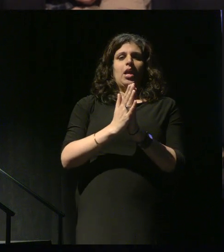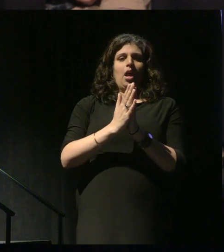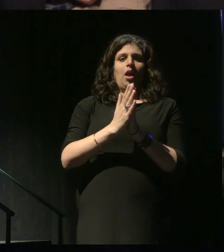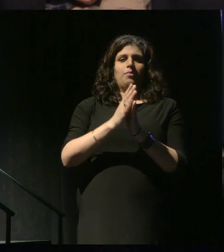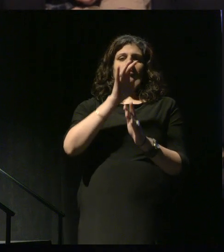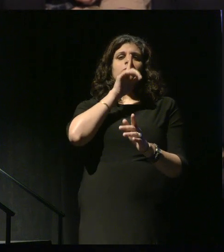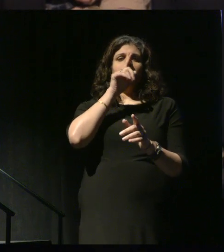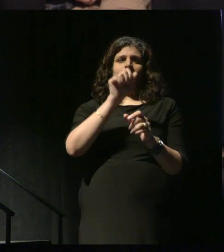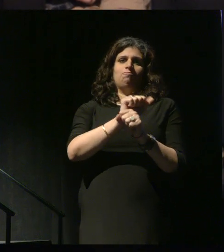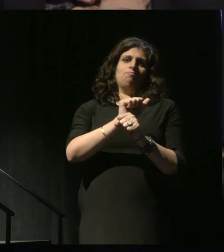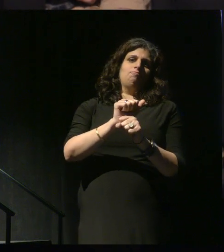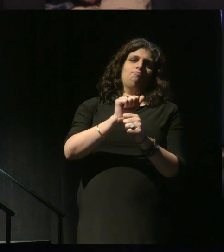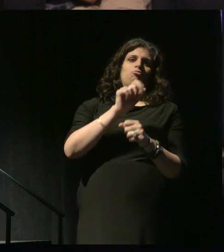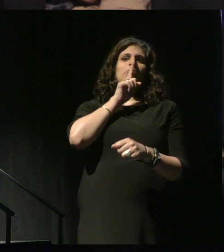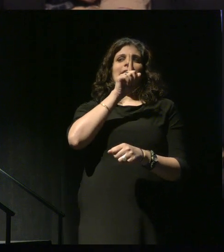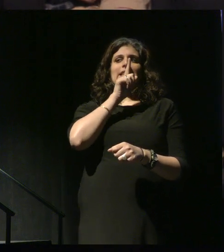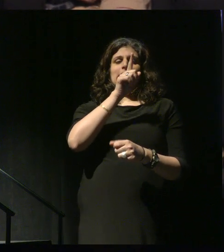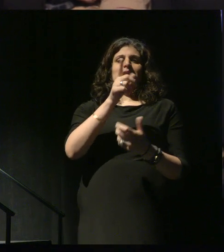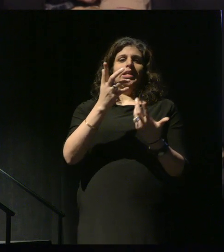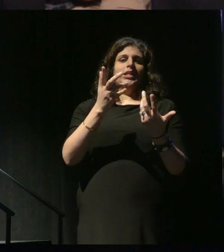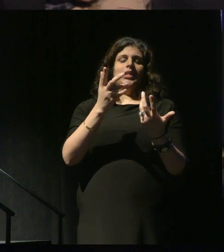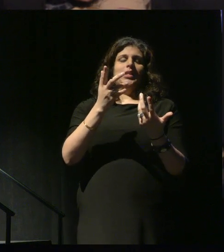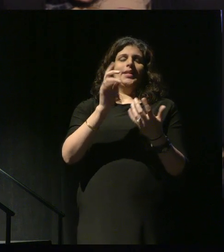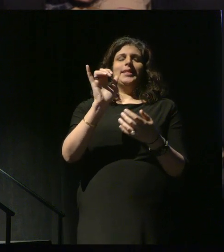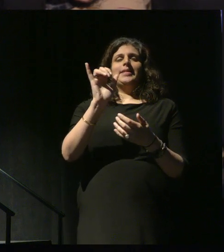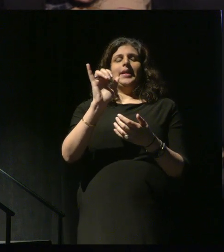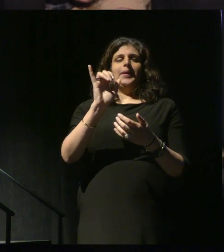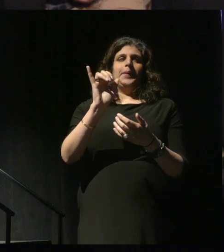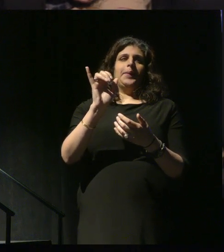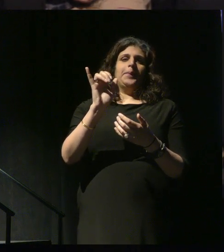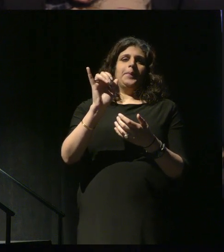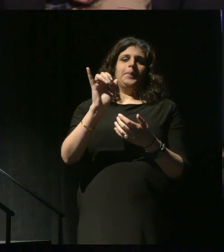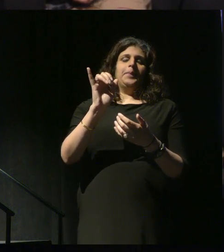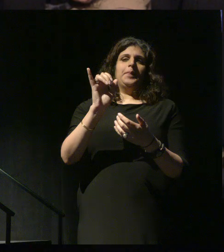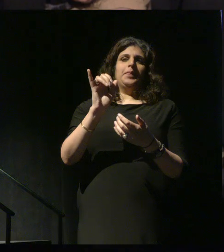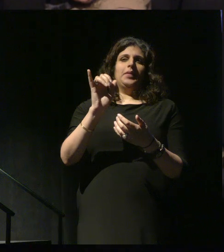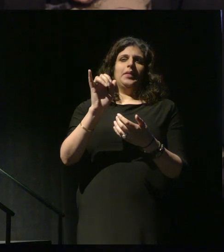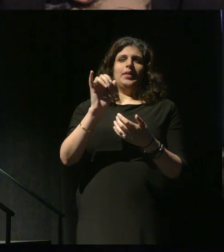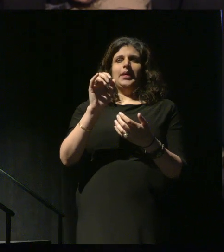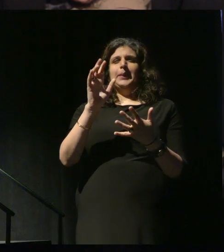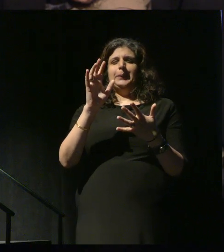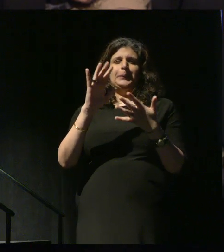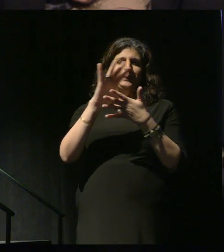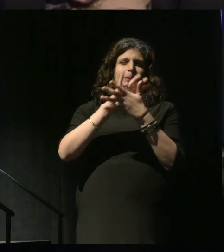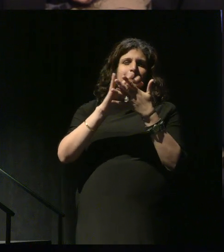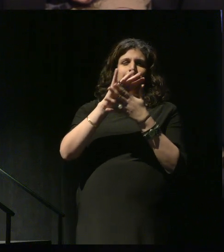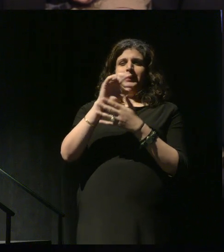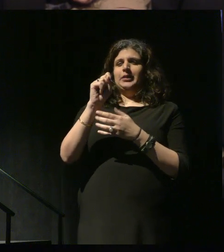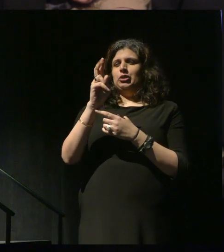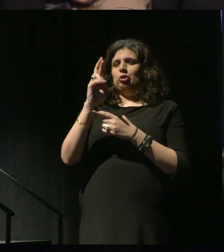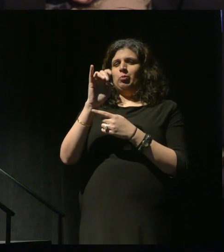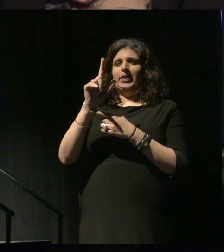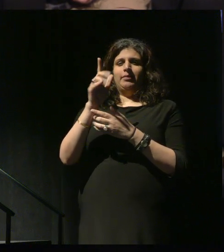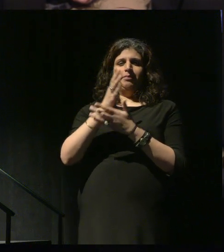and there is kind of like a, it there is kind of a surreal aspect to it.